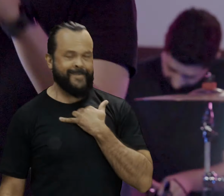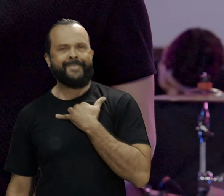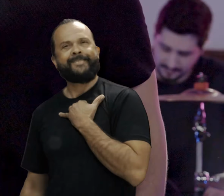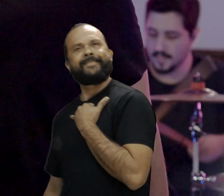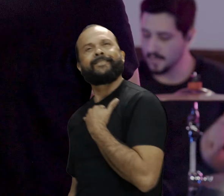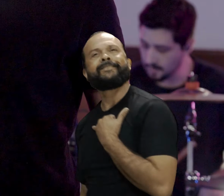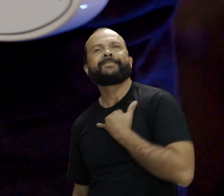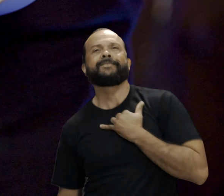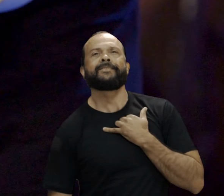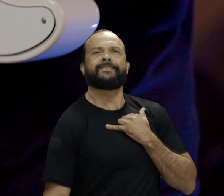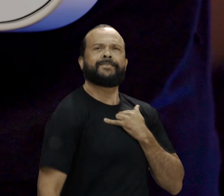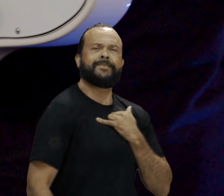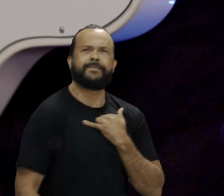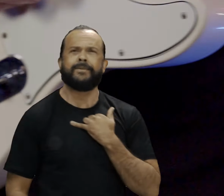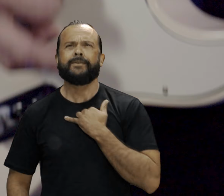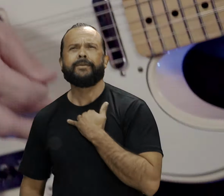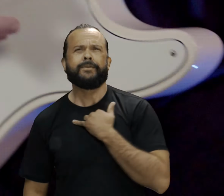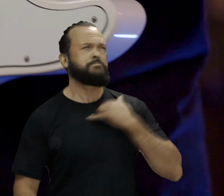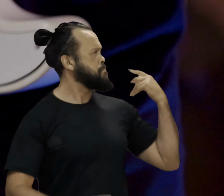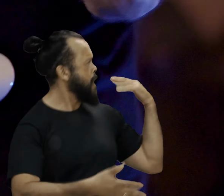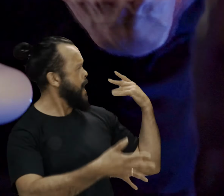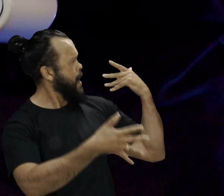for the mistakes I make